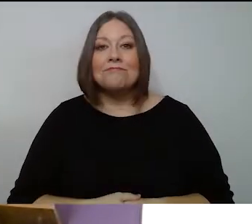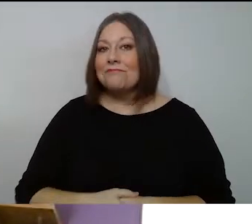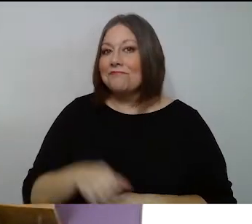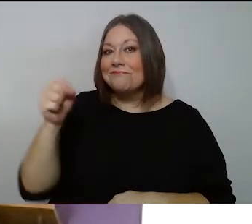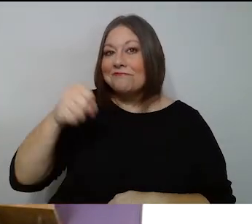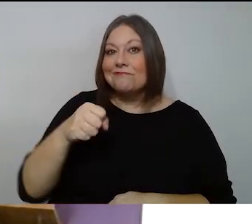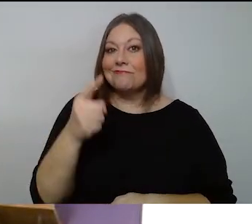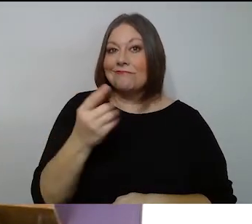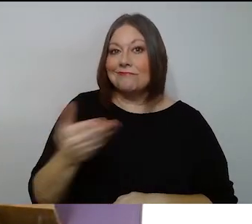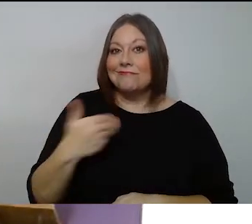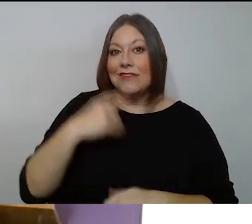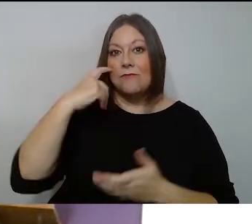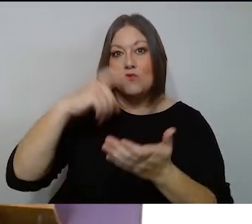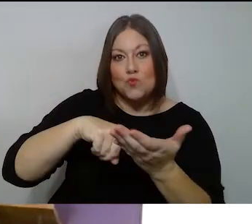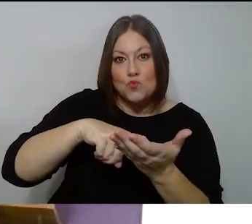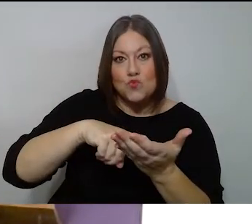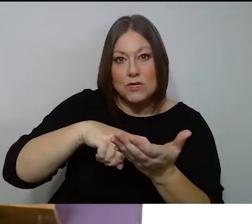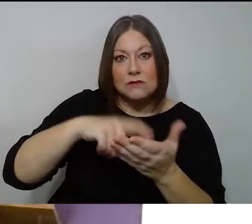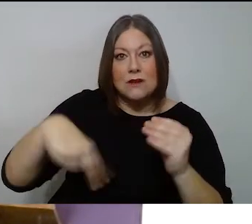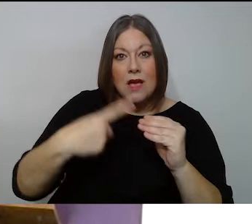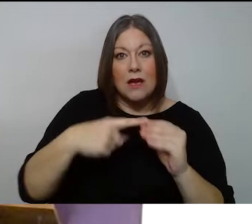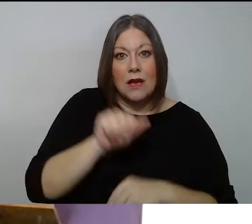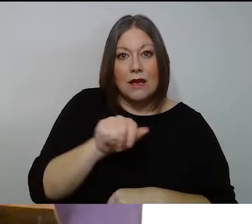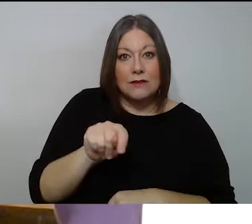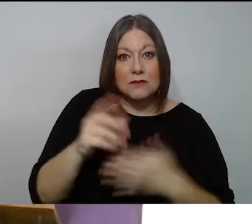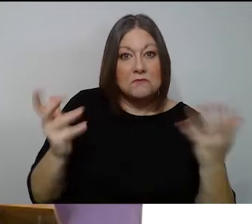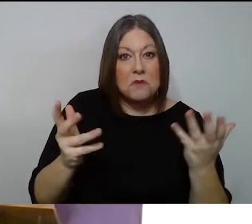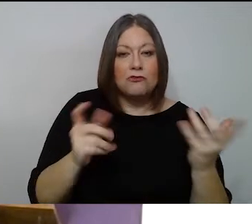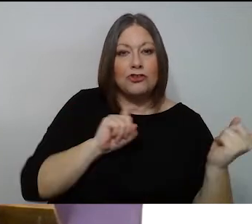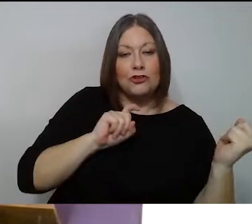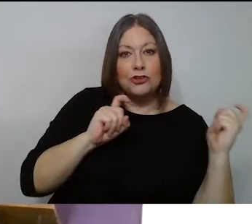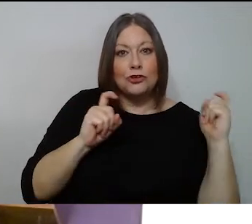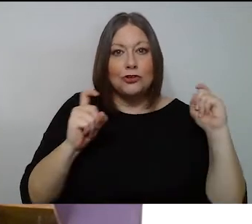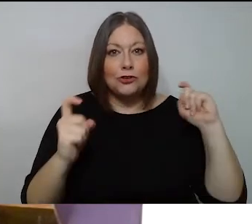Leatrice: Yes, one thing that I've noticed in the area of assistive technology is the evolution that it's